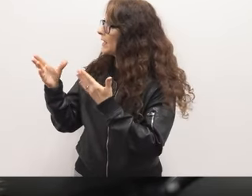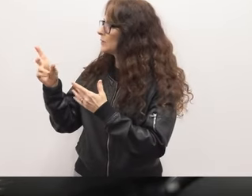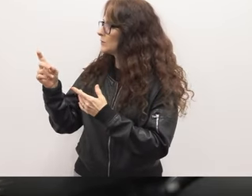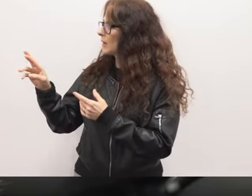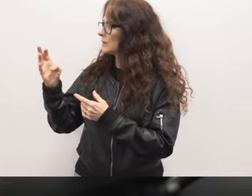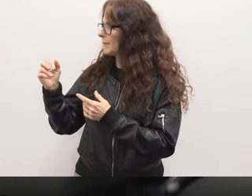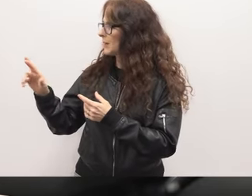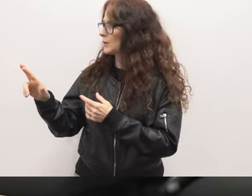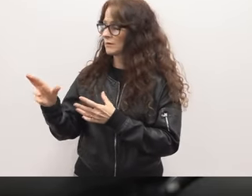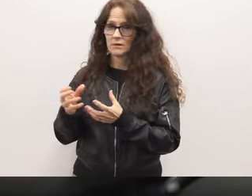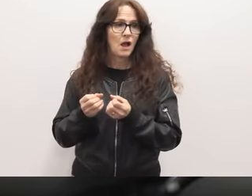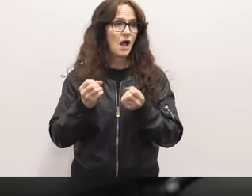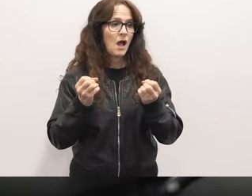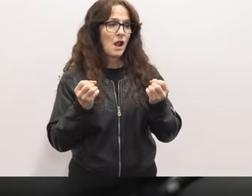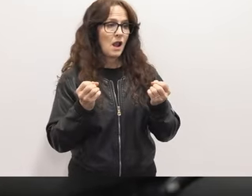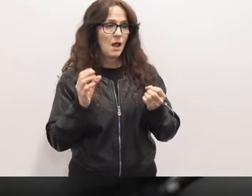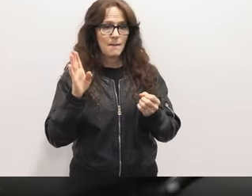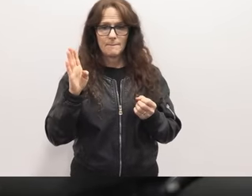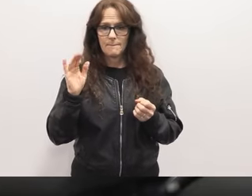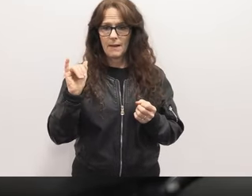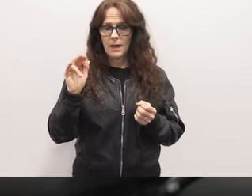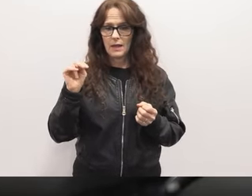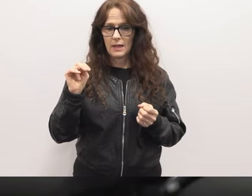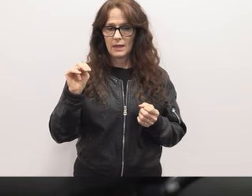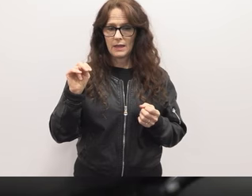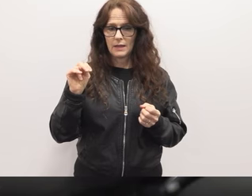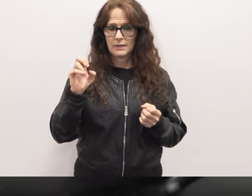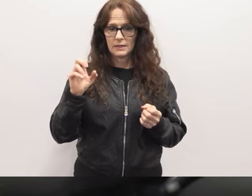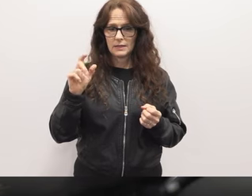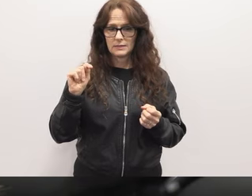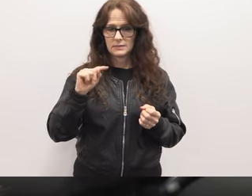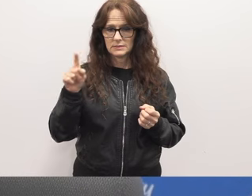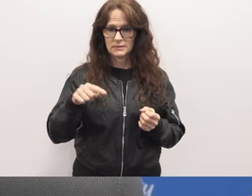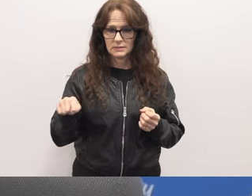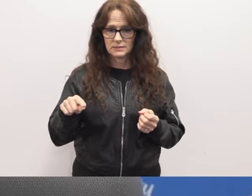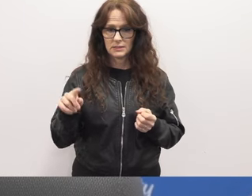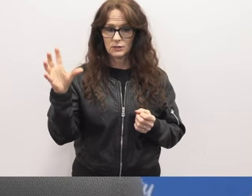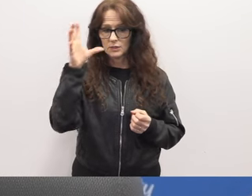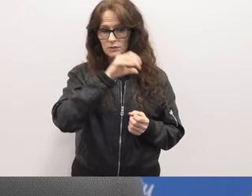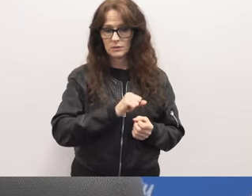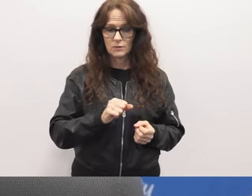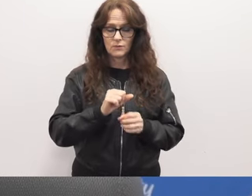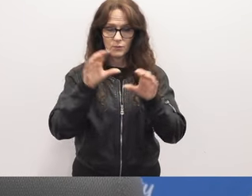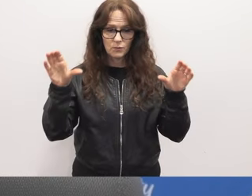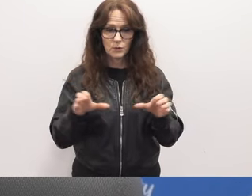There's also a lot of assumptions being made and I'm making it that if we do right by students,